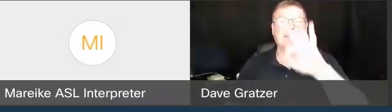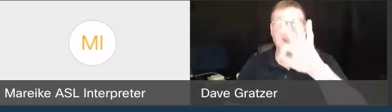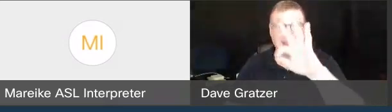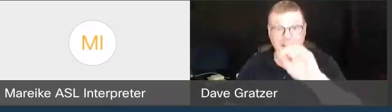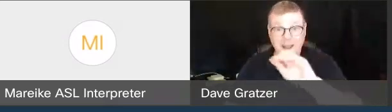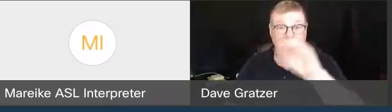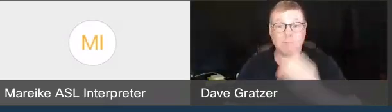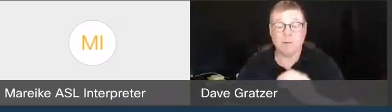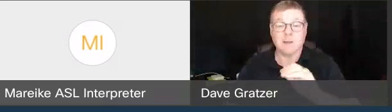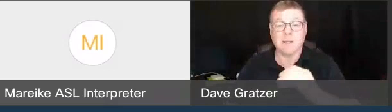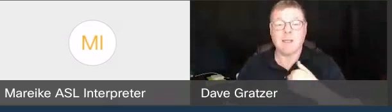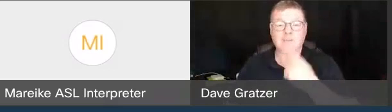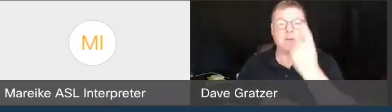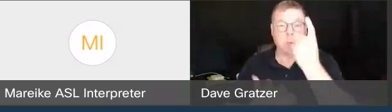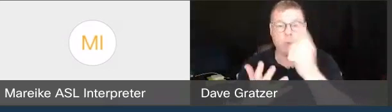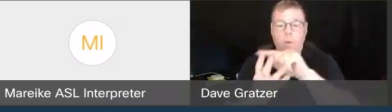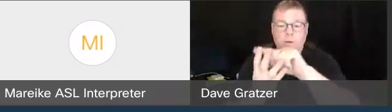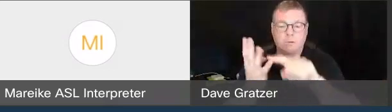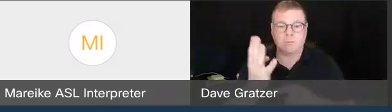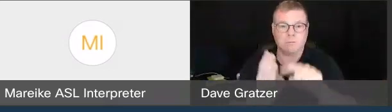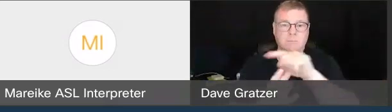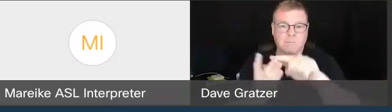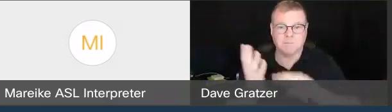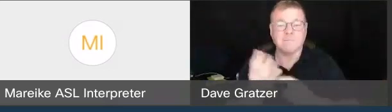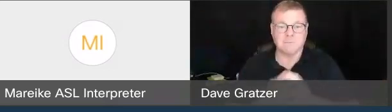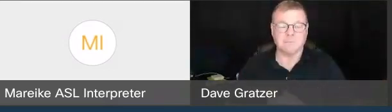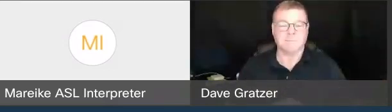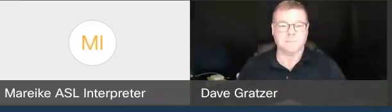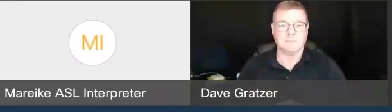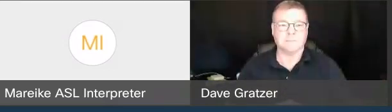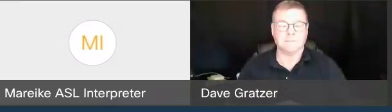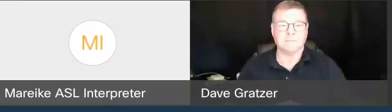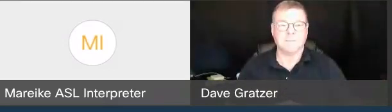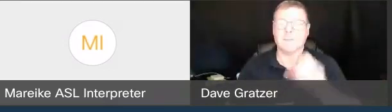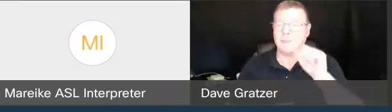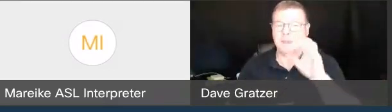experience, one of these interpersonal traumatic events. So certainly a clinical issue